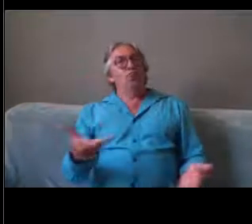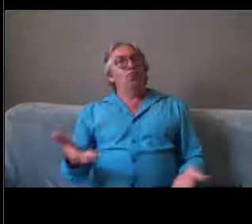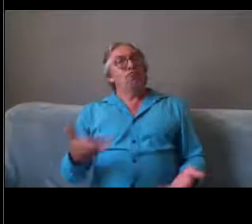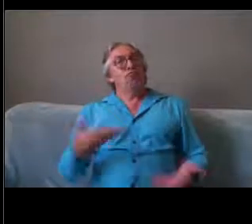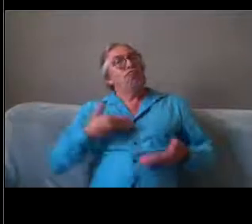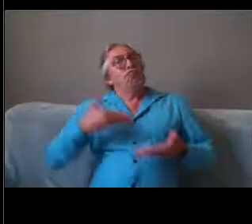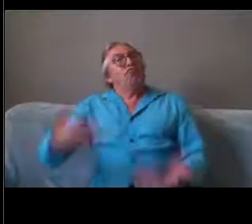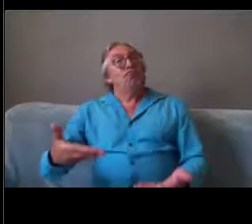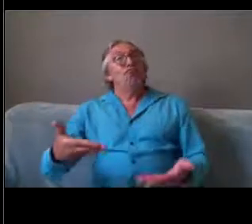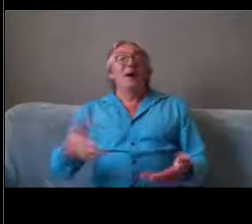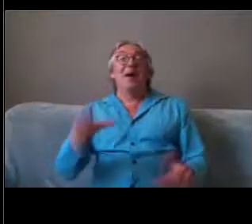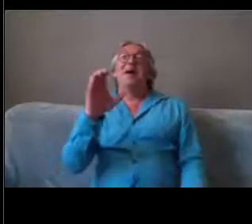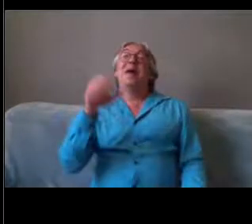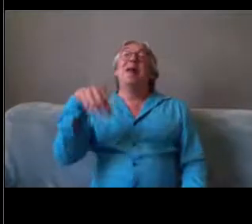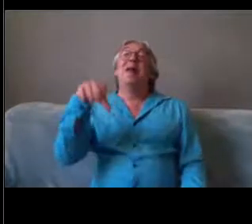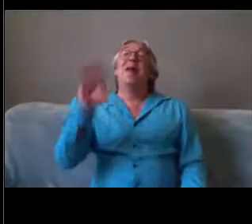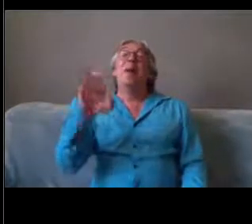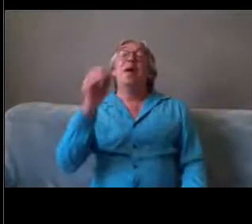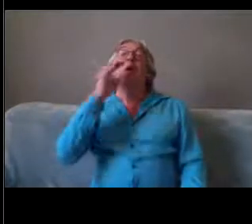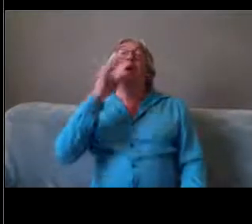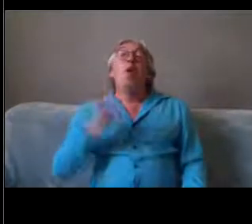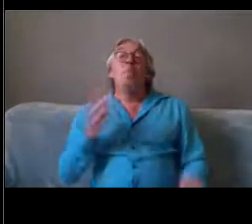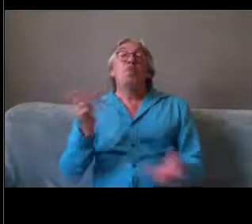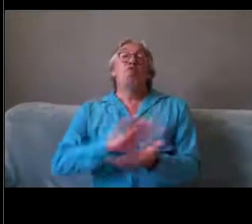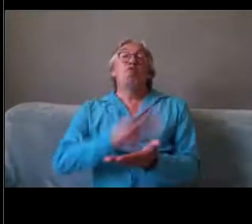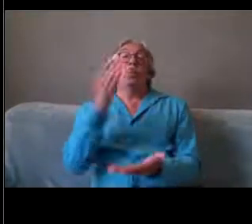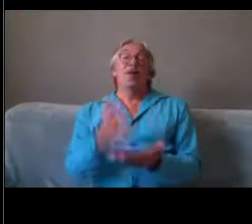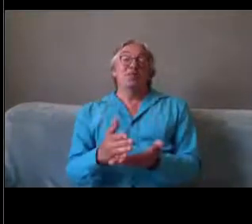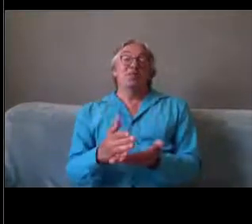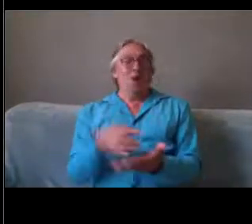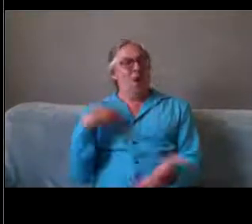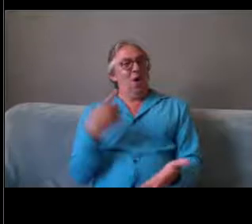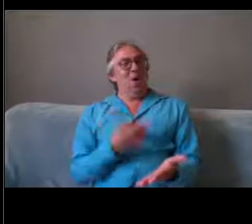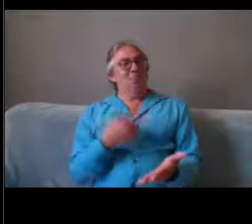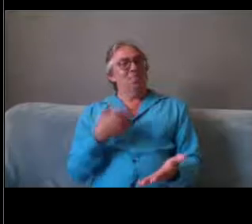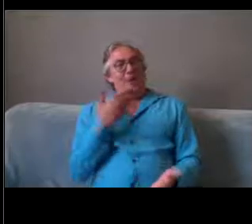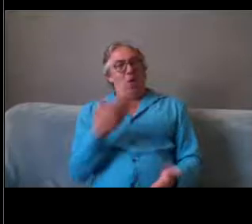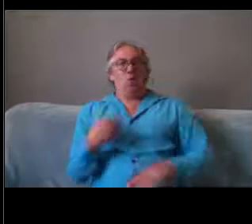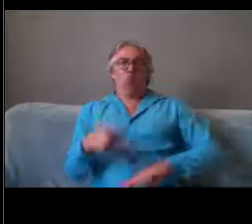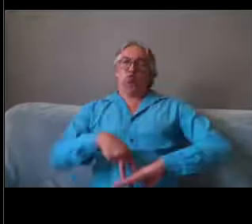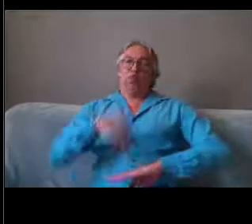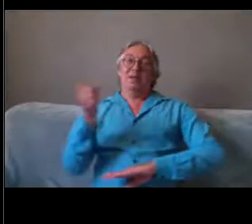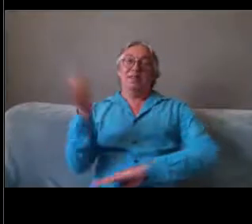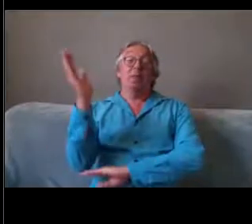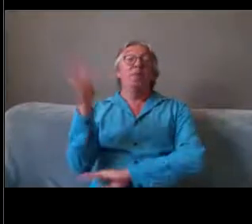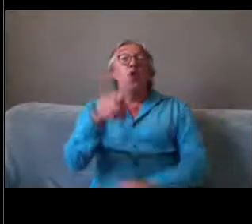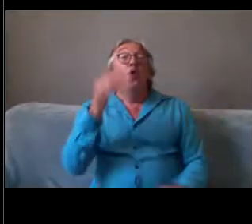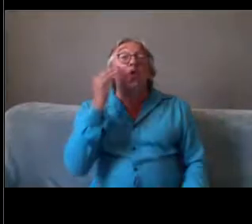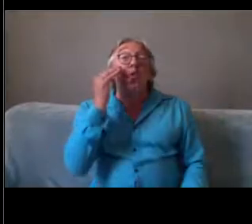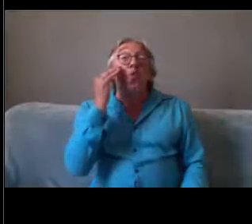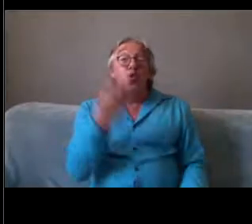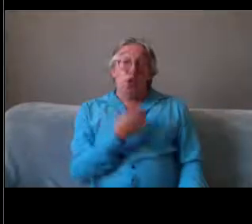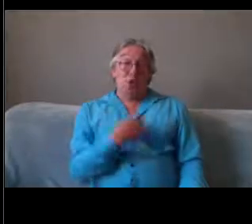the guides for experts, the IT tools, etc. We want to provide guidelines and recommendations